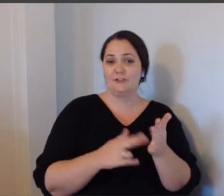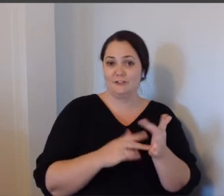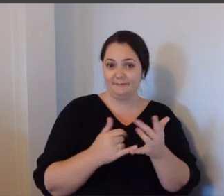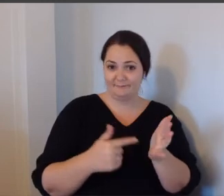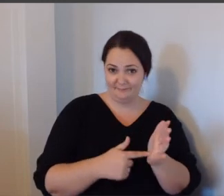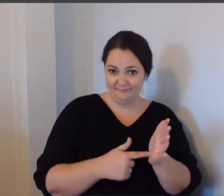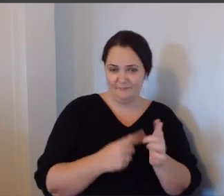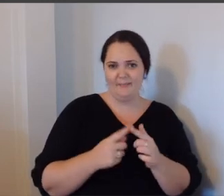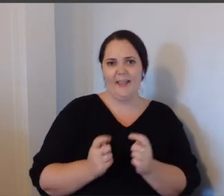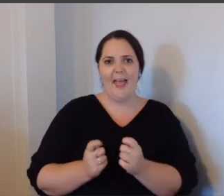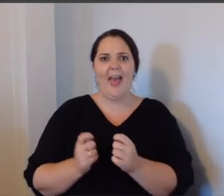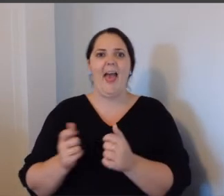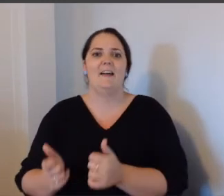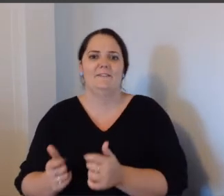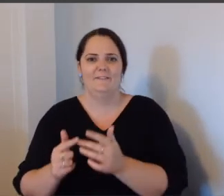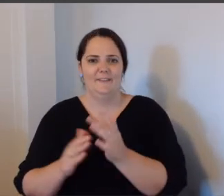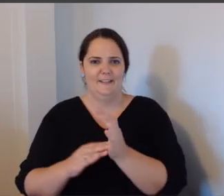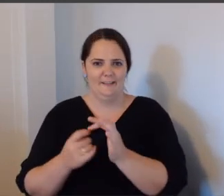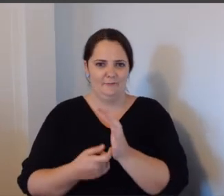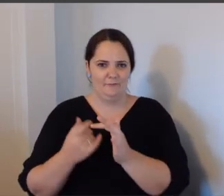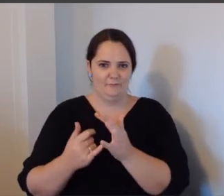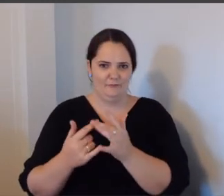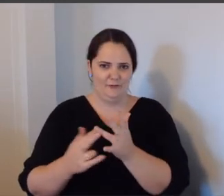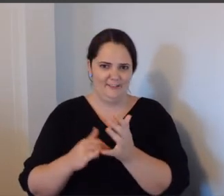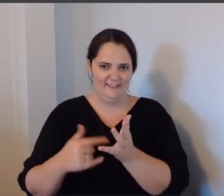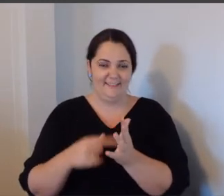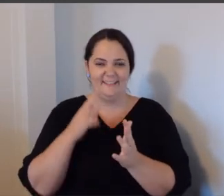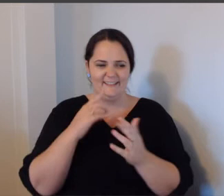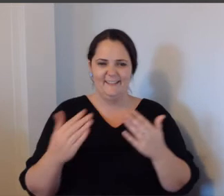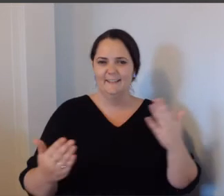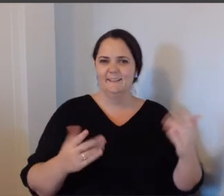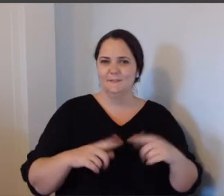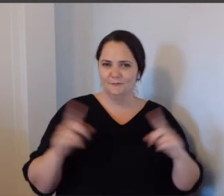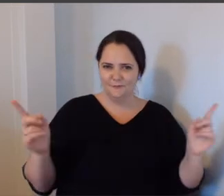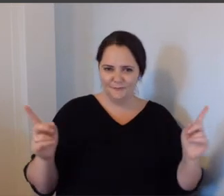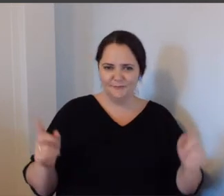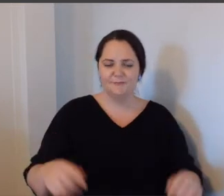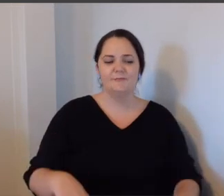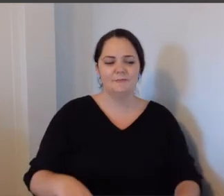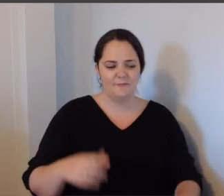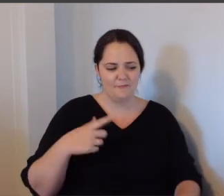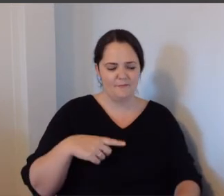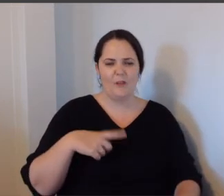about the genius as tormented outlier is the notion of withdrawing into solitude. In a letter